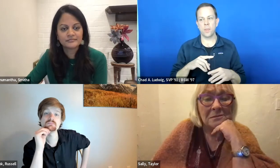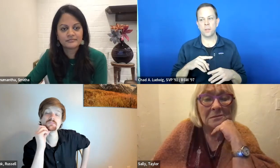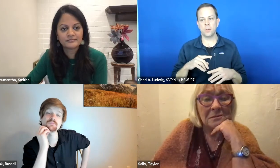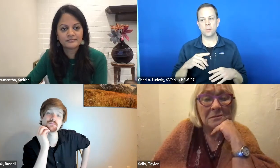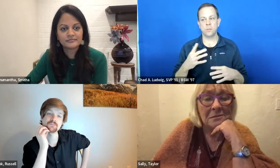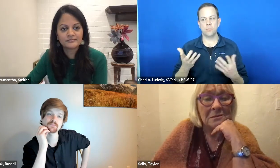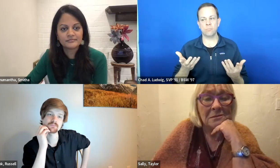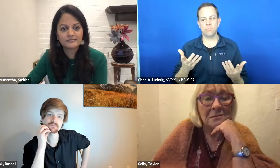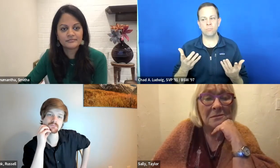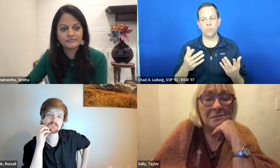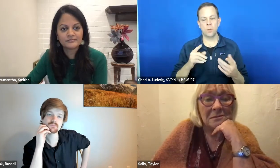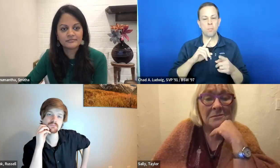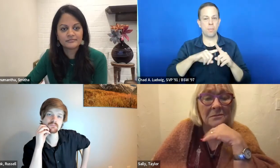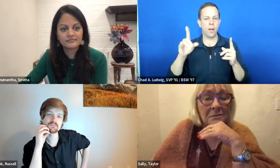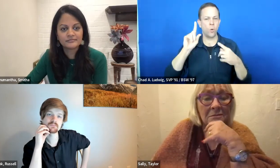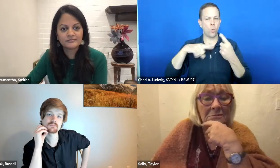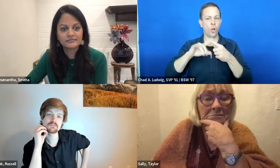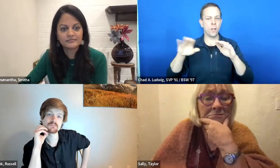is that she didn't have to stress about it.